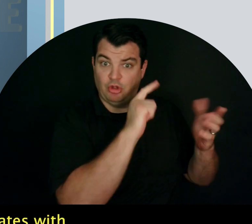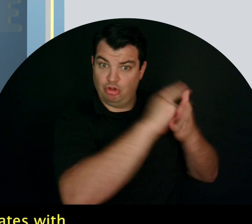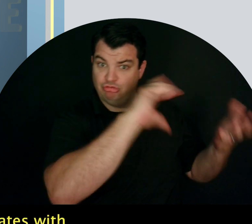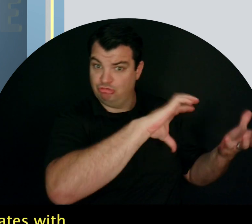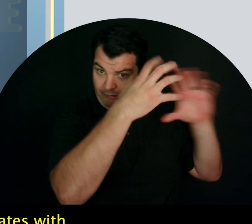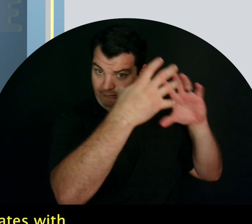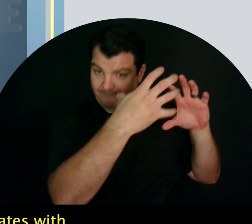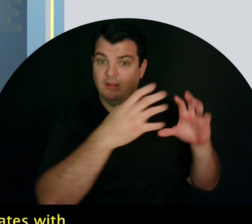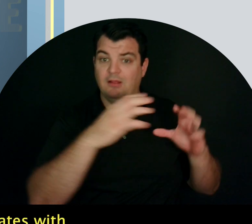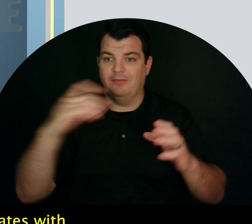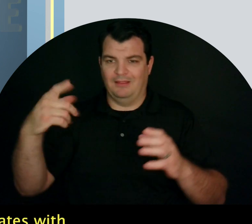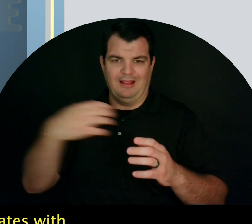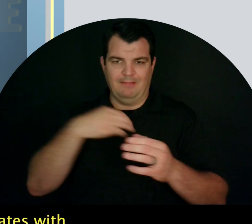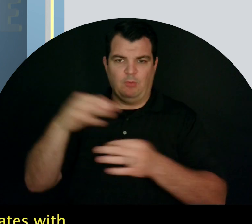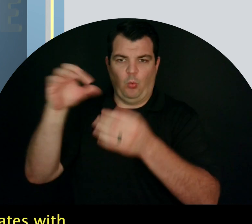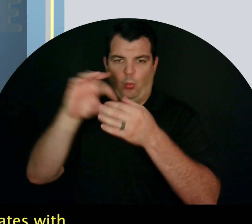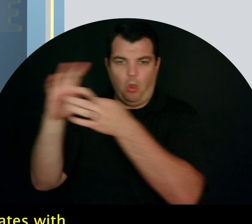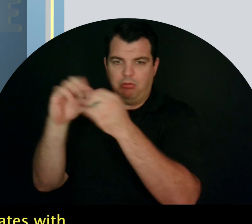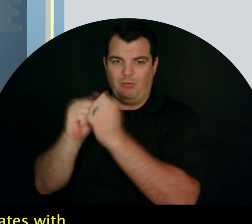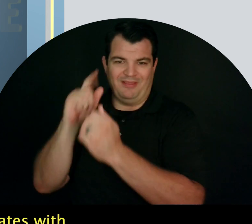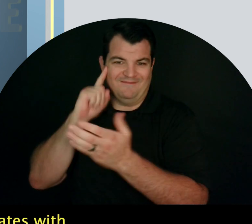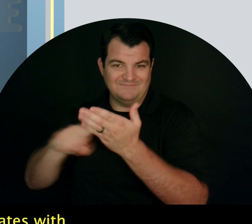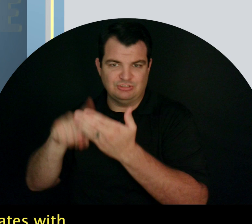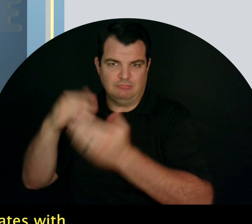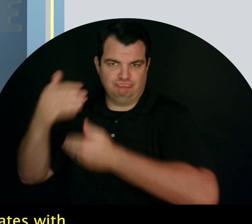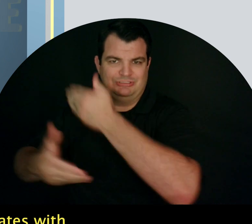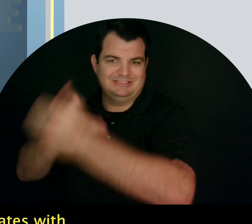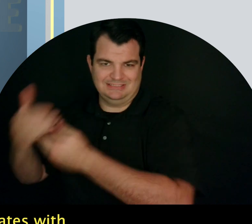and the claimant cooperates with investigation and prosecution of the case.